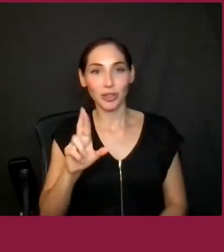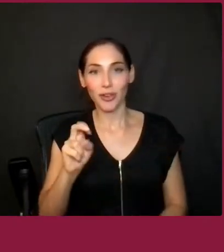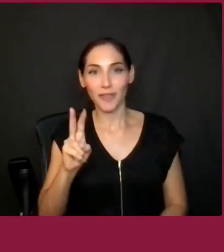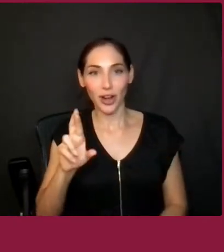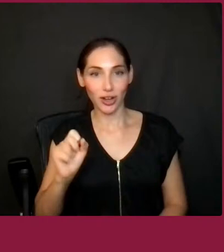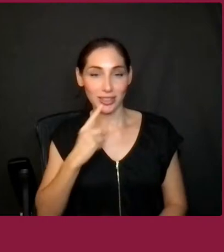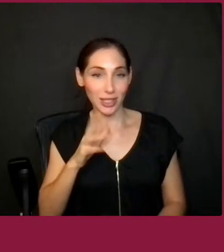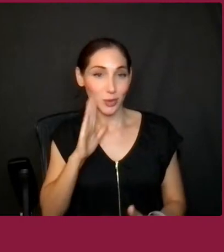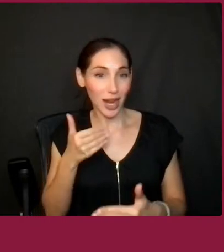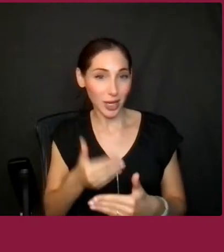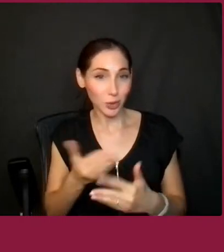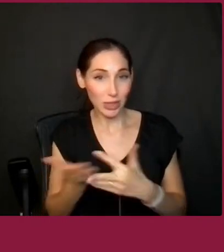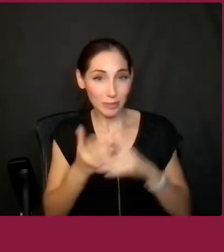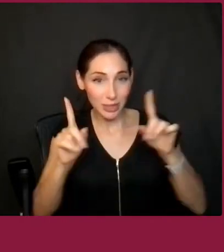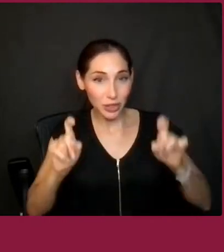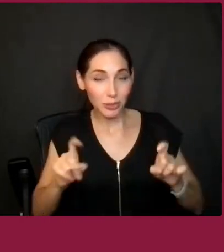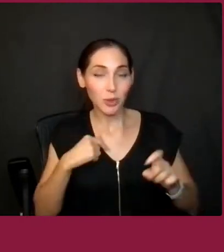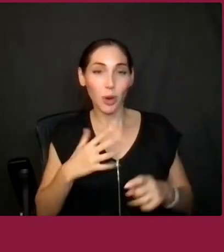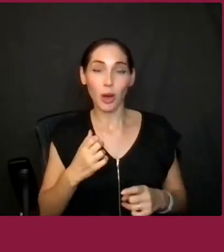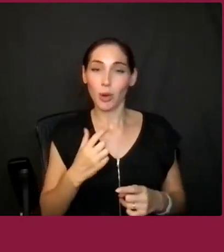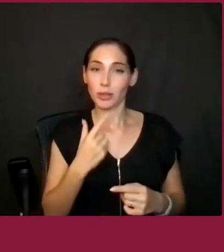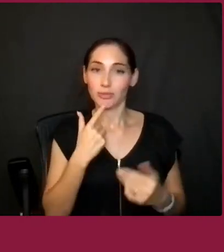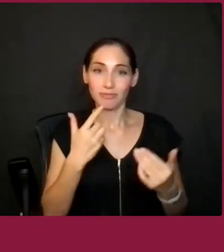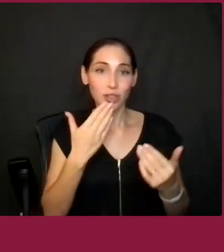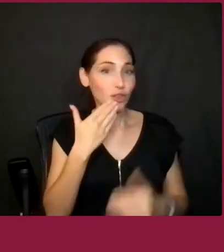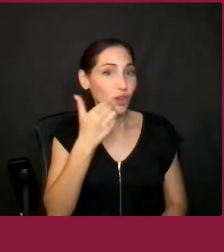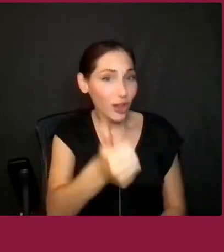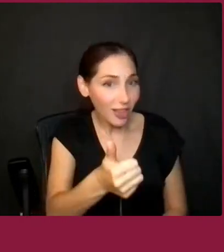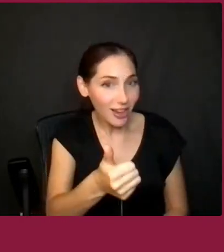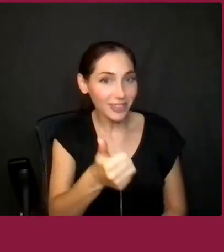so I want to wish all of our students a good midterm. Please study hard.